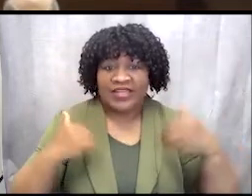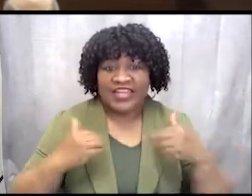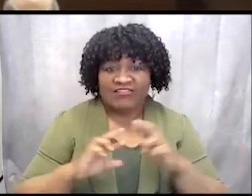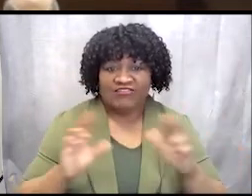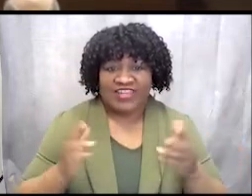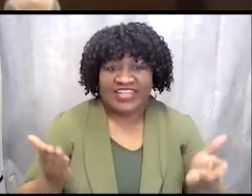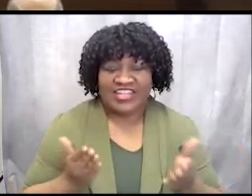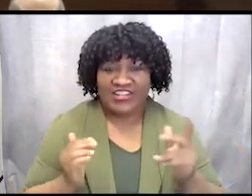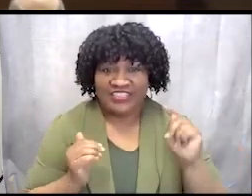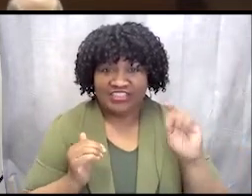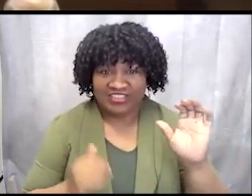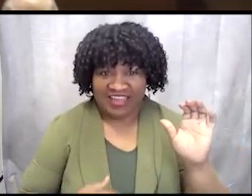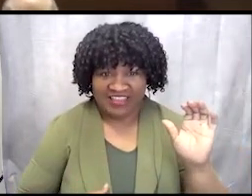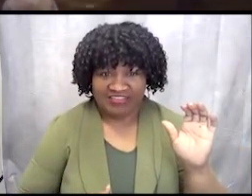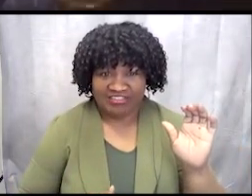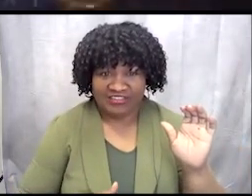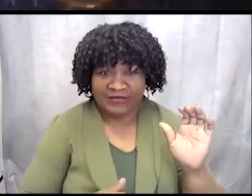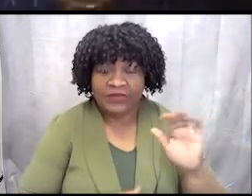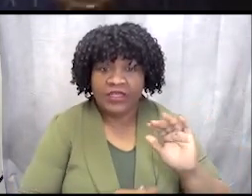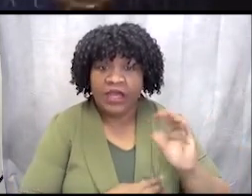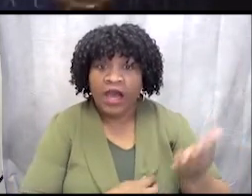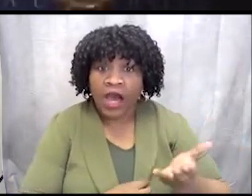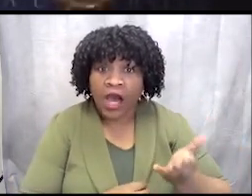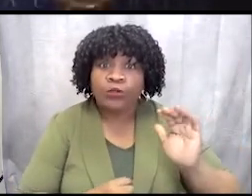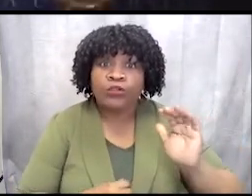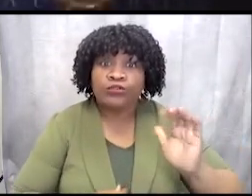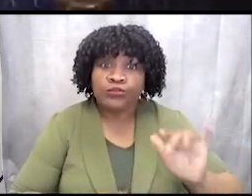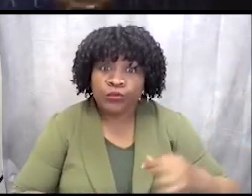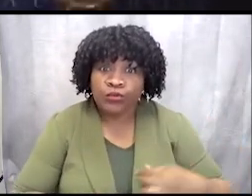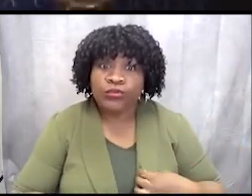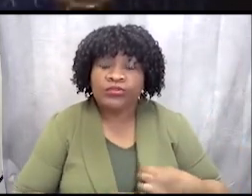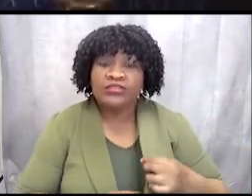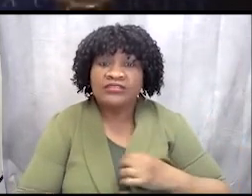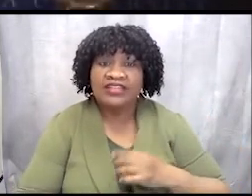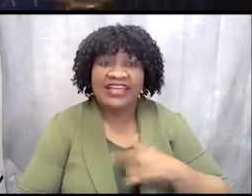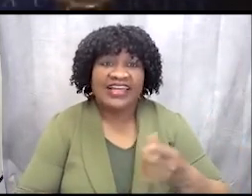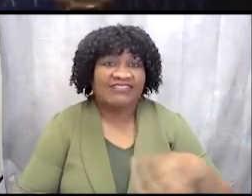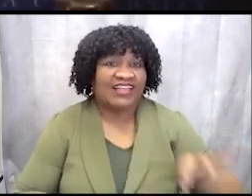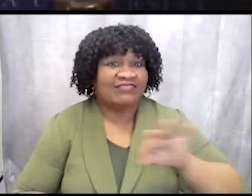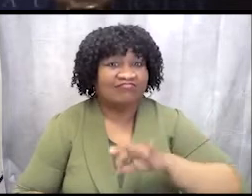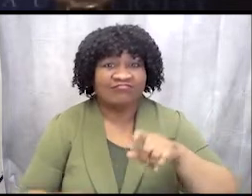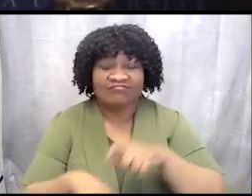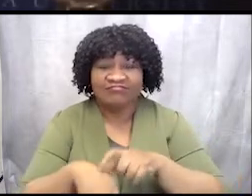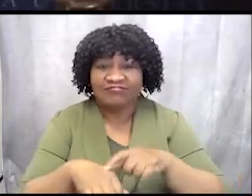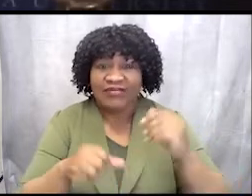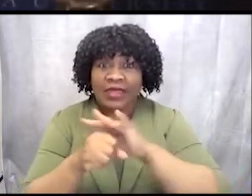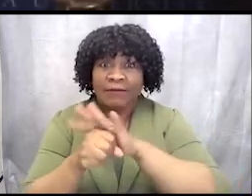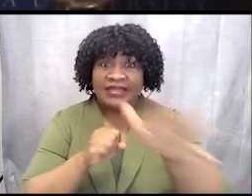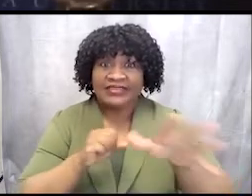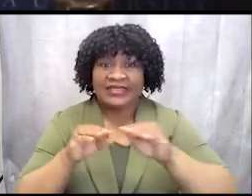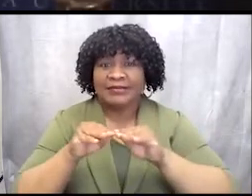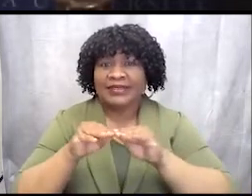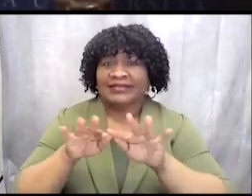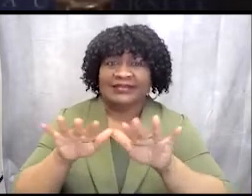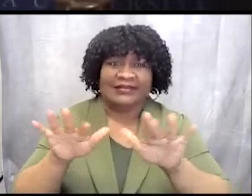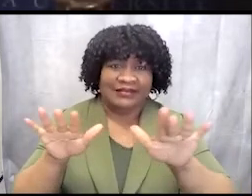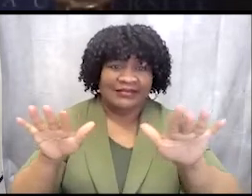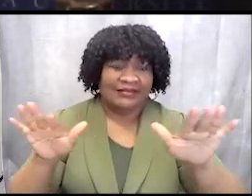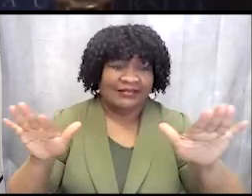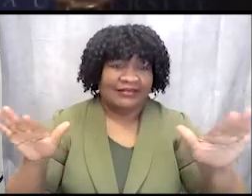at Teachers College. Our schools are facing unprecedented times. The pandemic has dramatically widened inequities